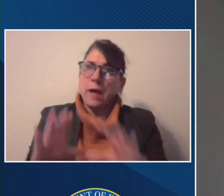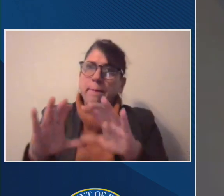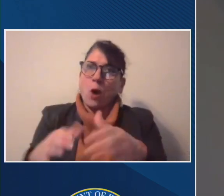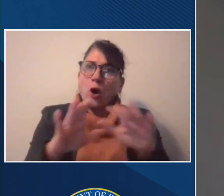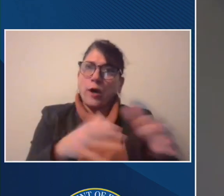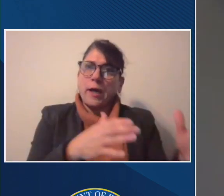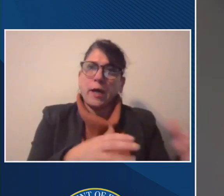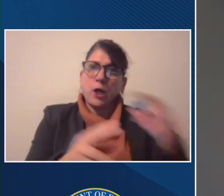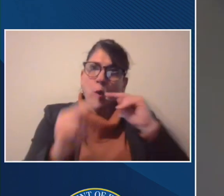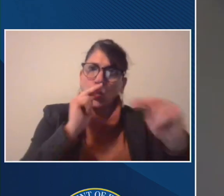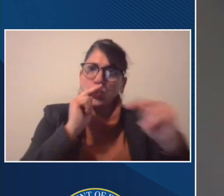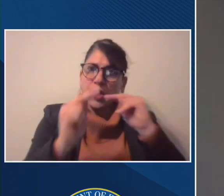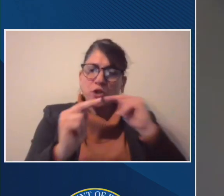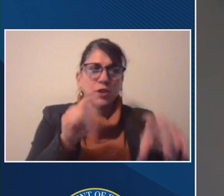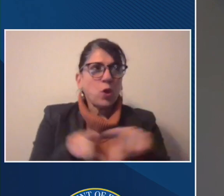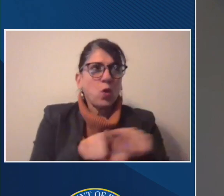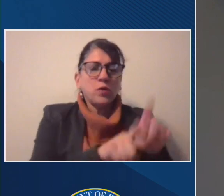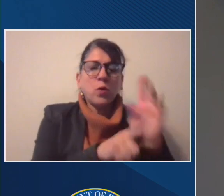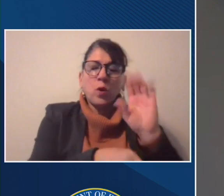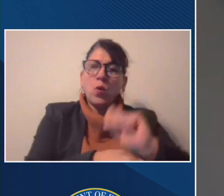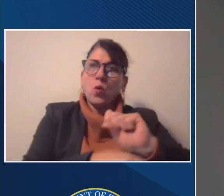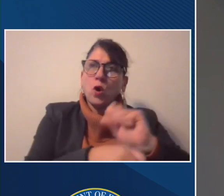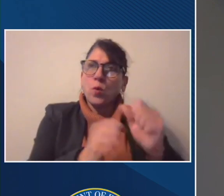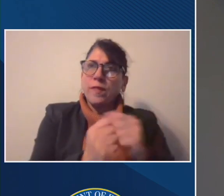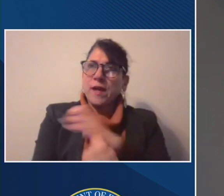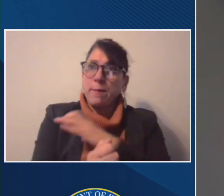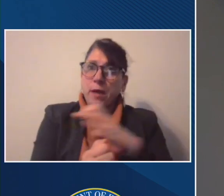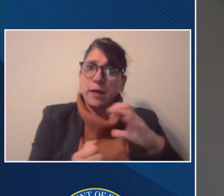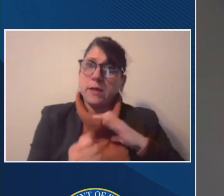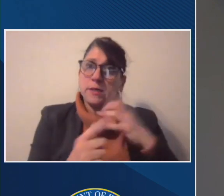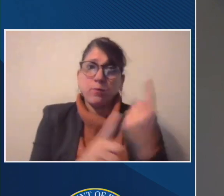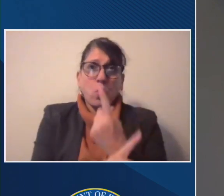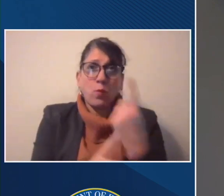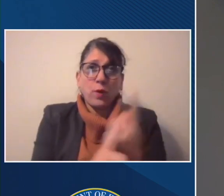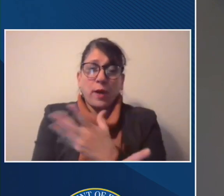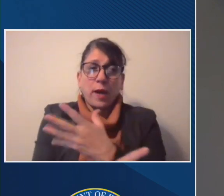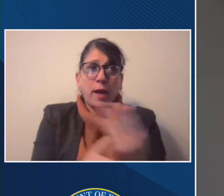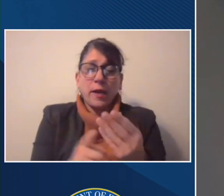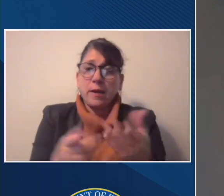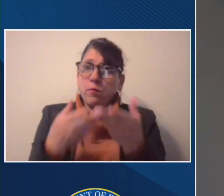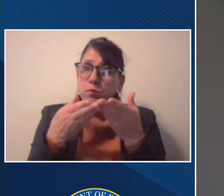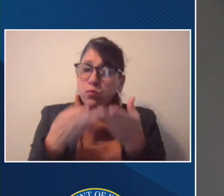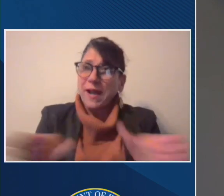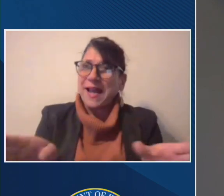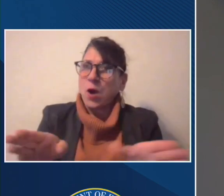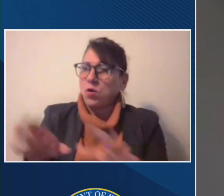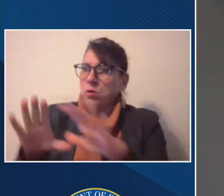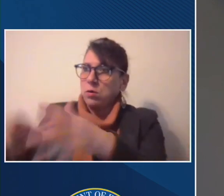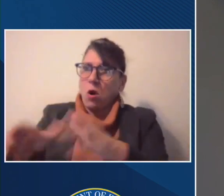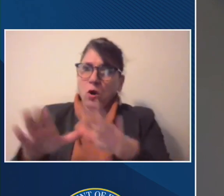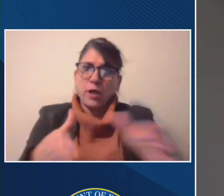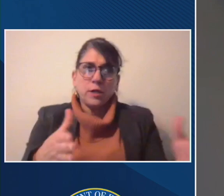We also will work with the committee as appropriate, and break out caucus faces during sessions and work with groups